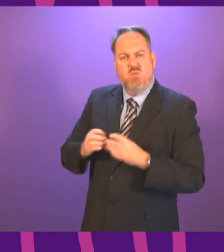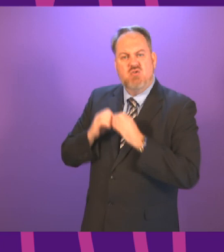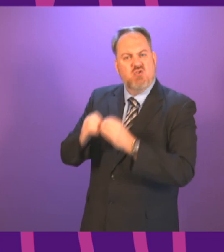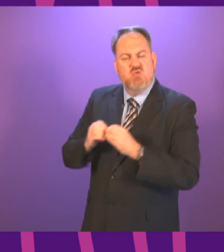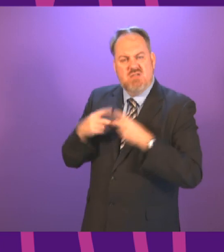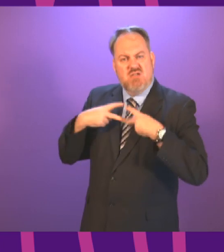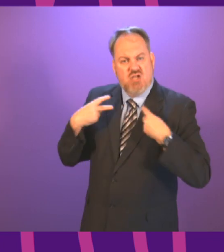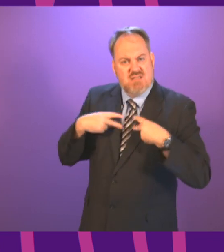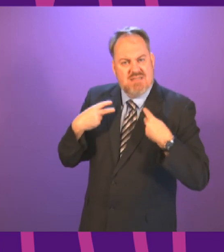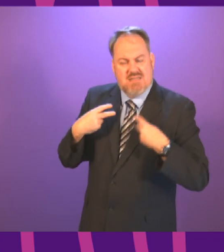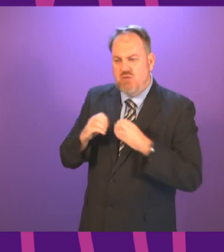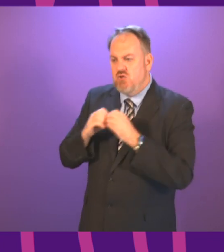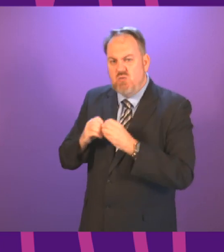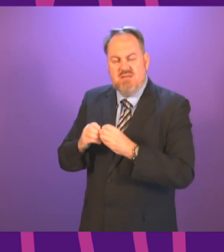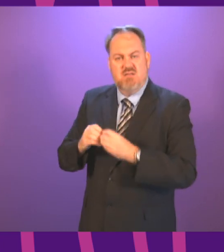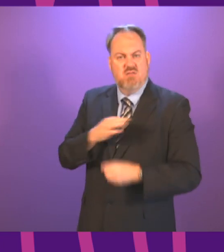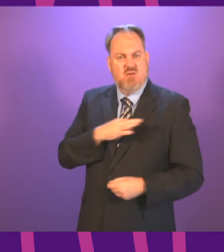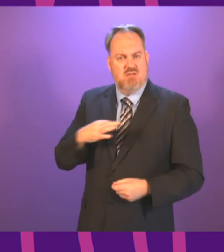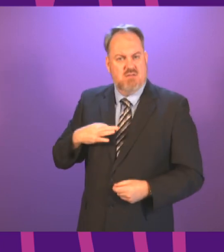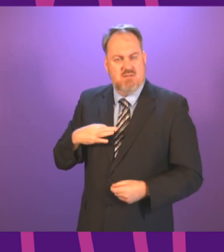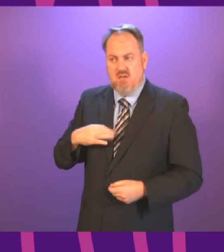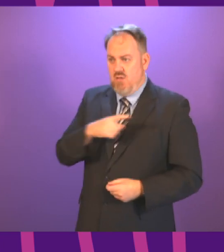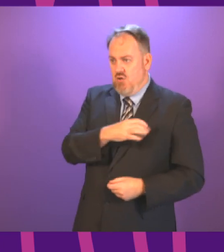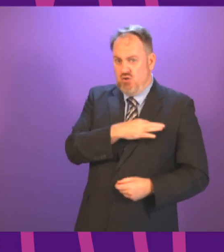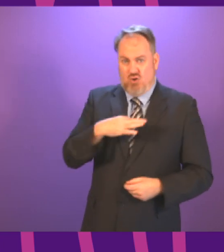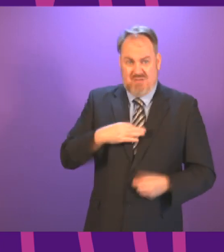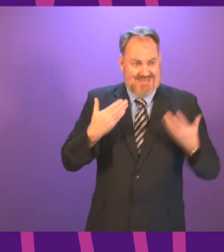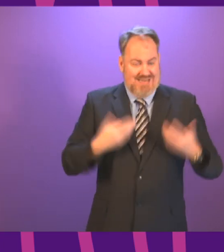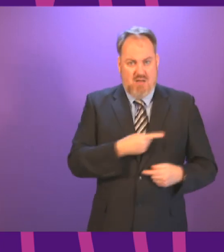mobilisation. Doctors and nurses are already under pressure and they need reinforcements.